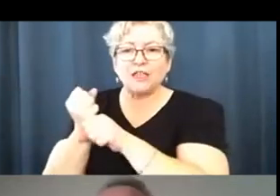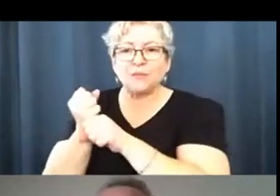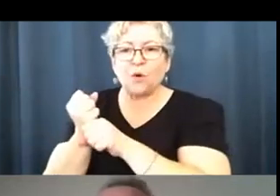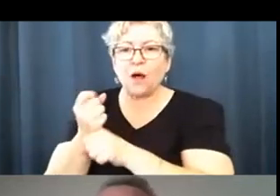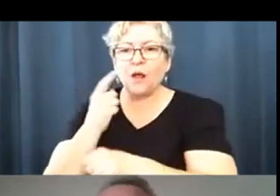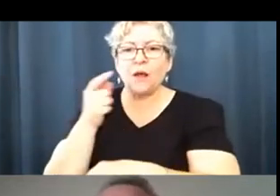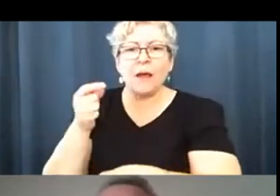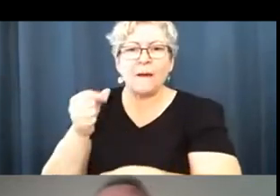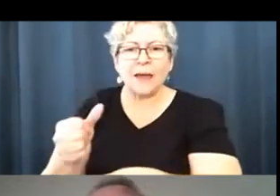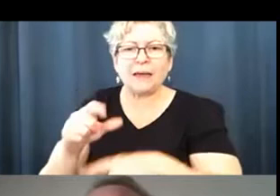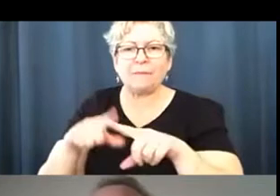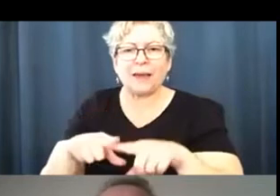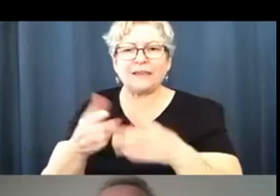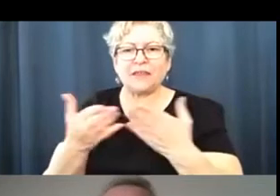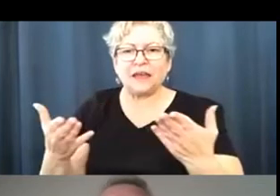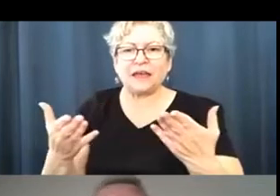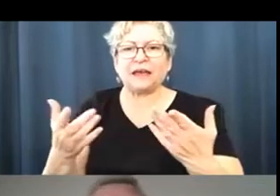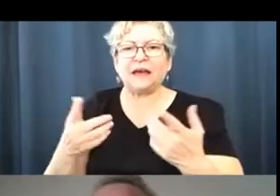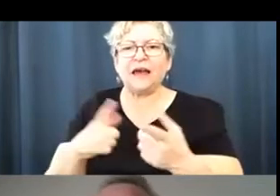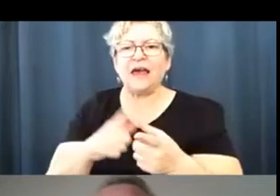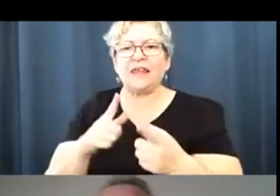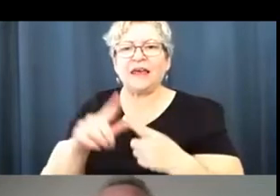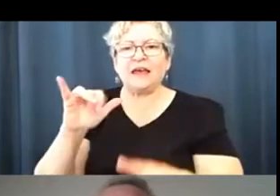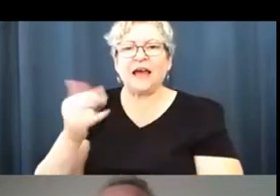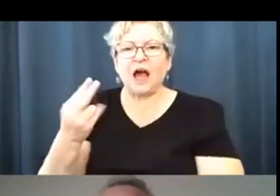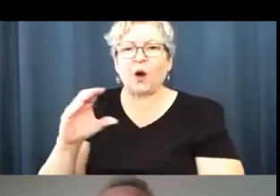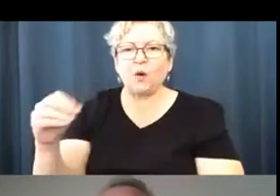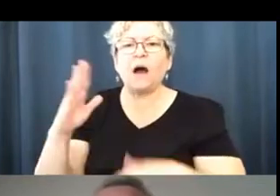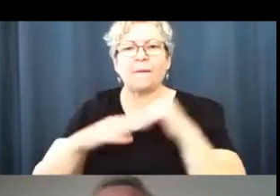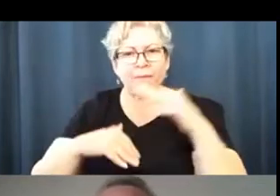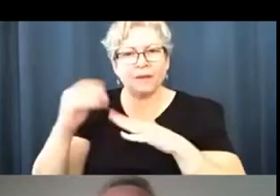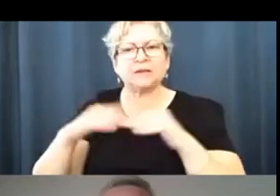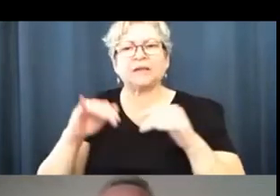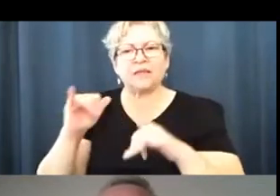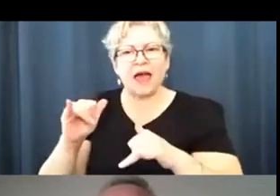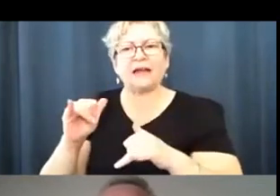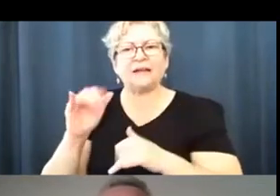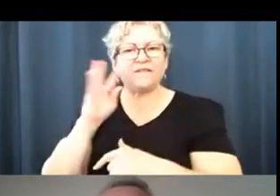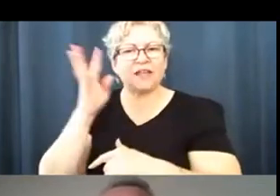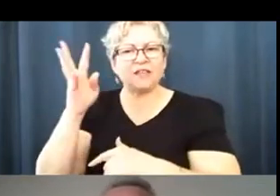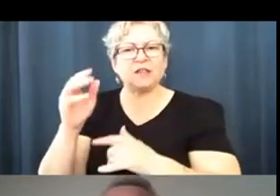which wasn't accessible, then later at Yahoo, I got to build accessible fantasy and I play fantasy with my buddies all the time now.